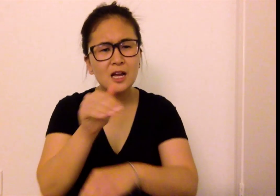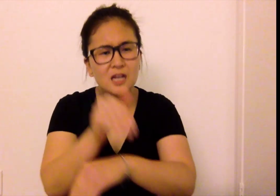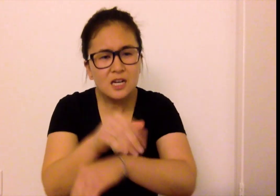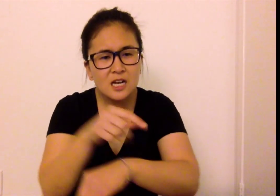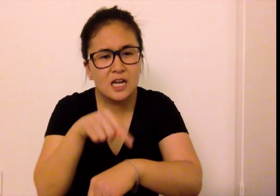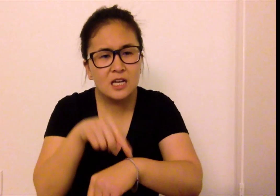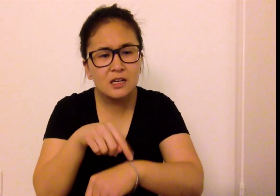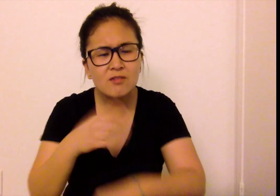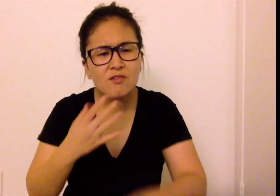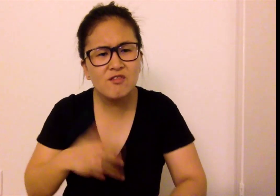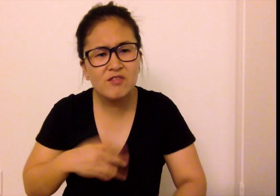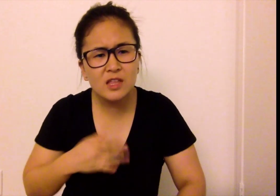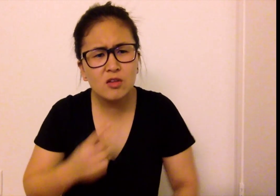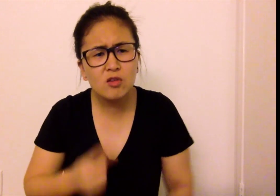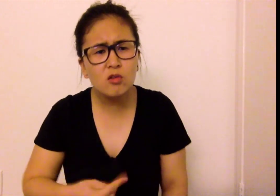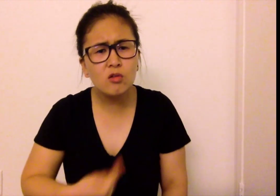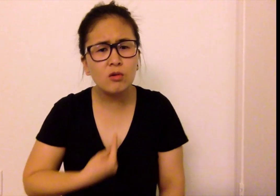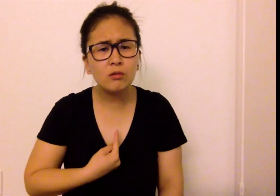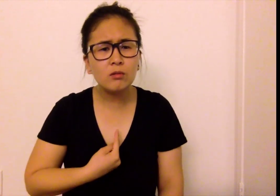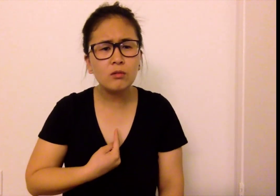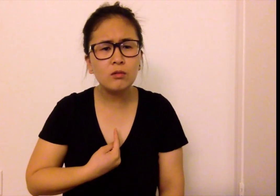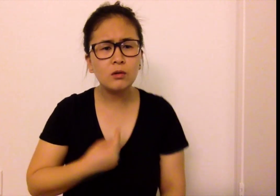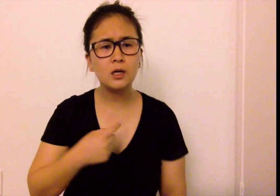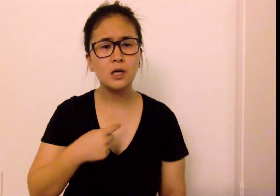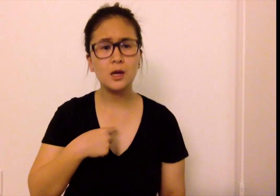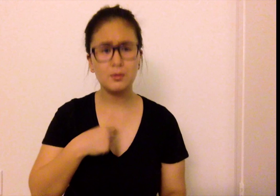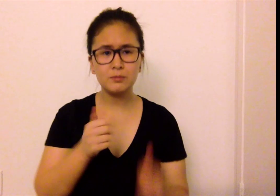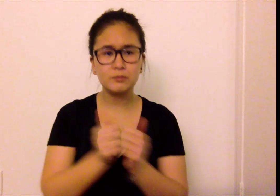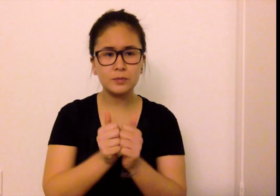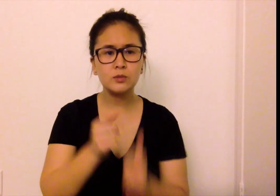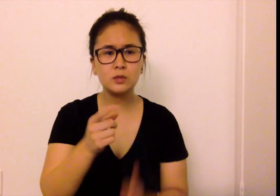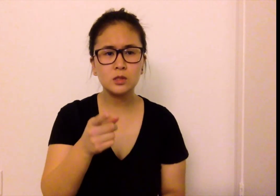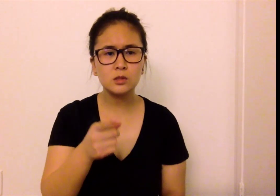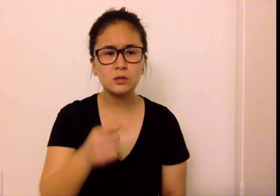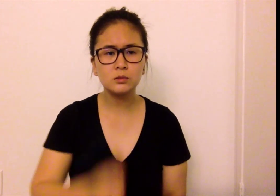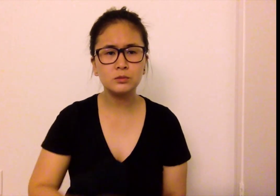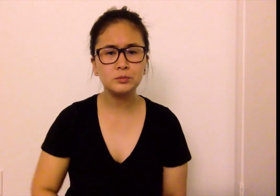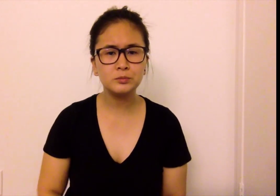On nights when you feel alone, I am with you.